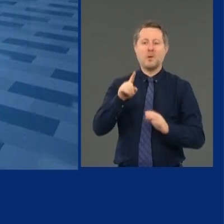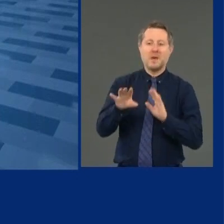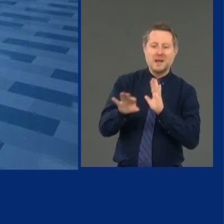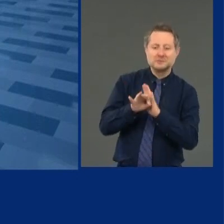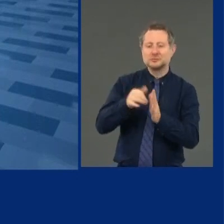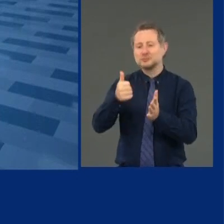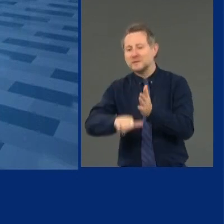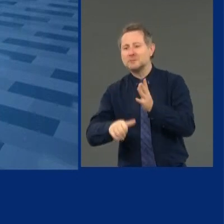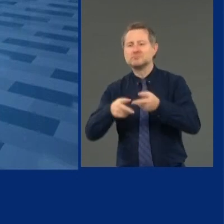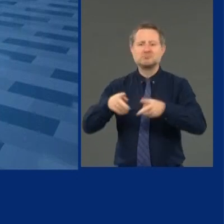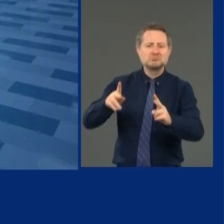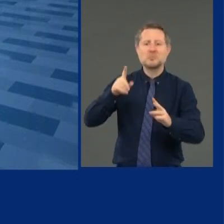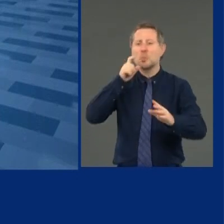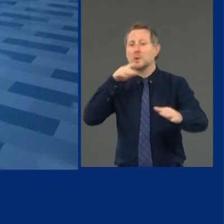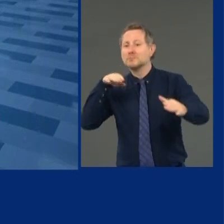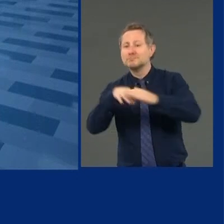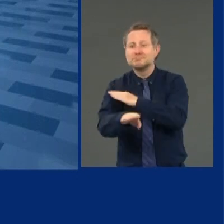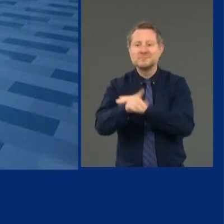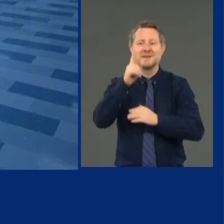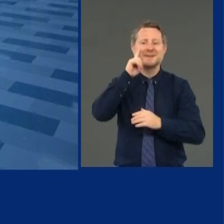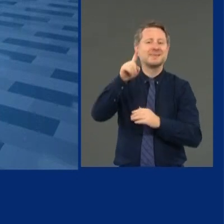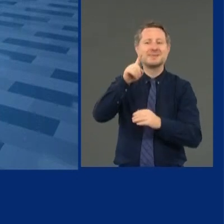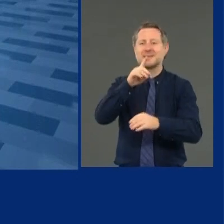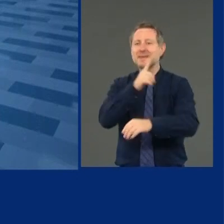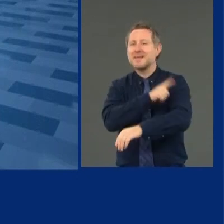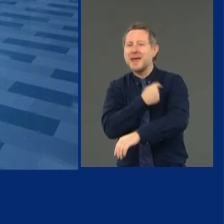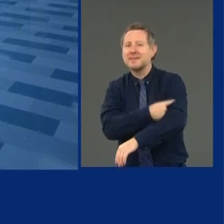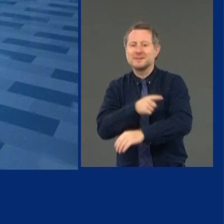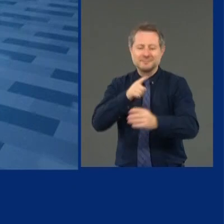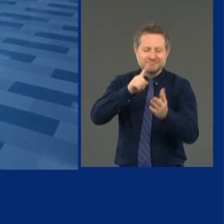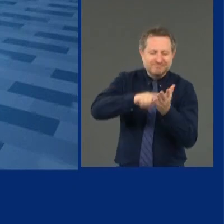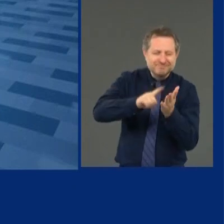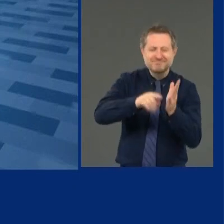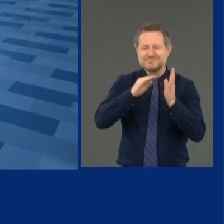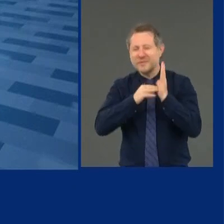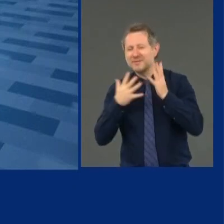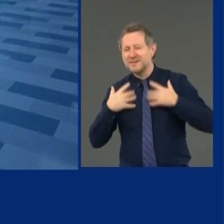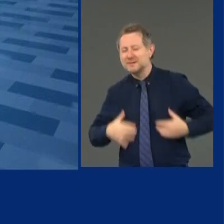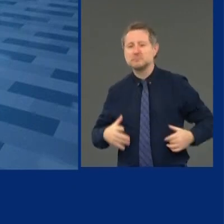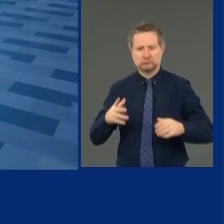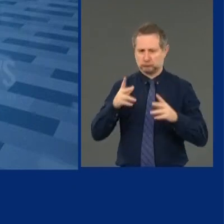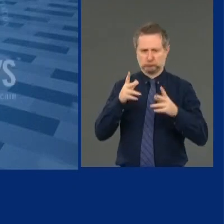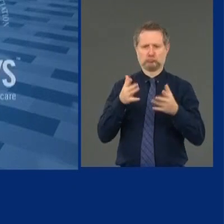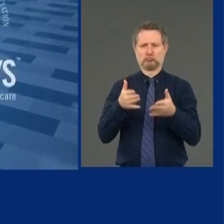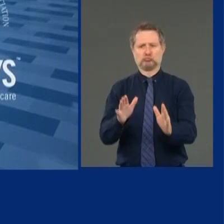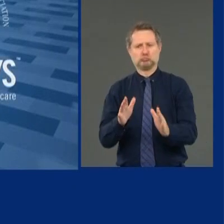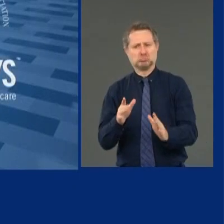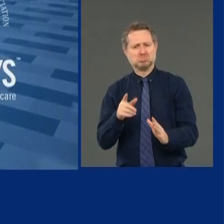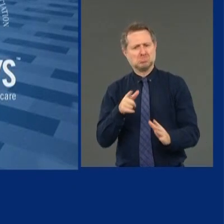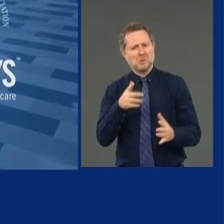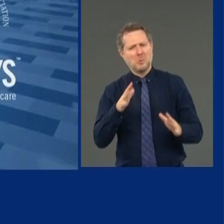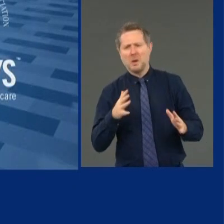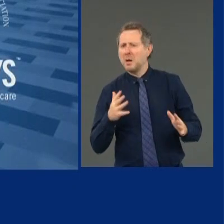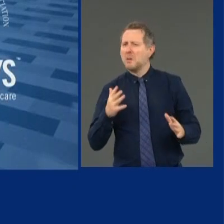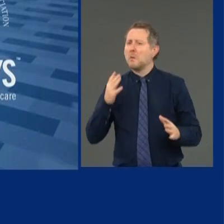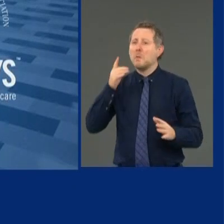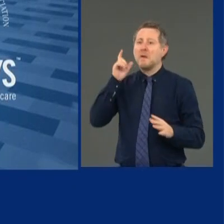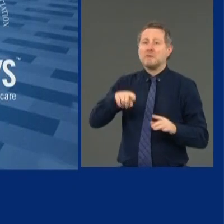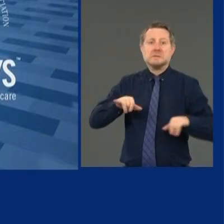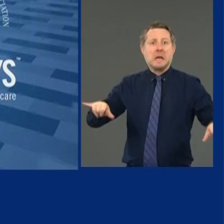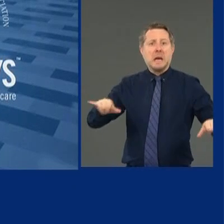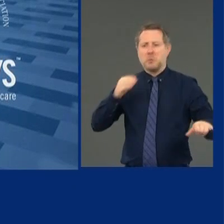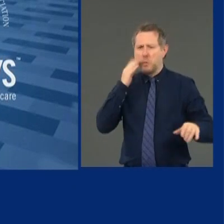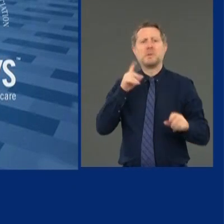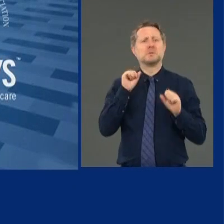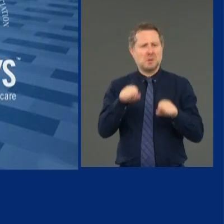THE COUNTY IS NOW ELIGIBLE FOR